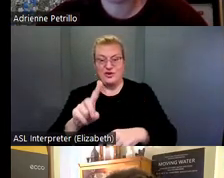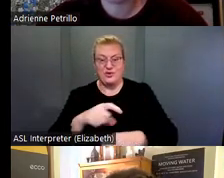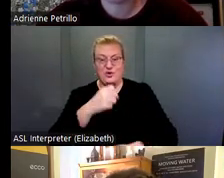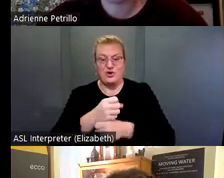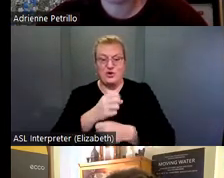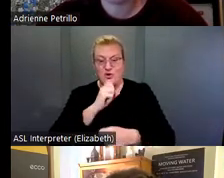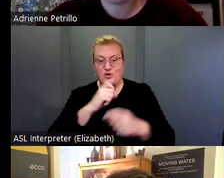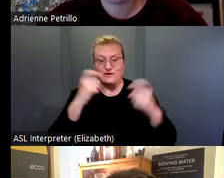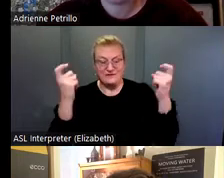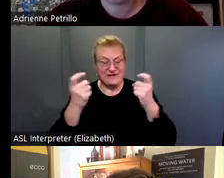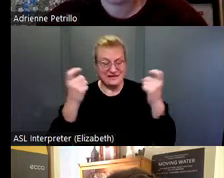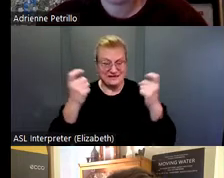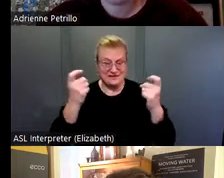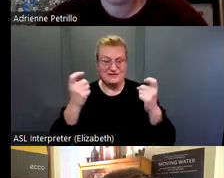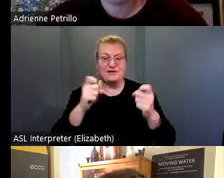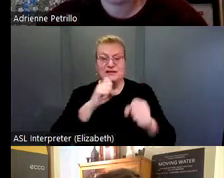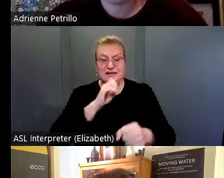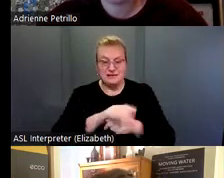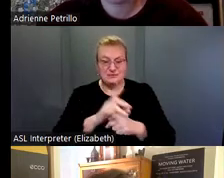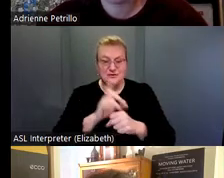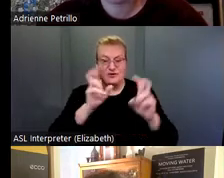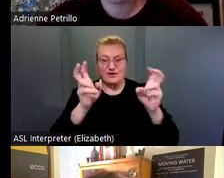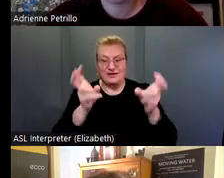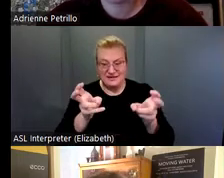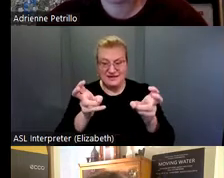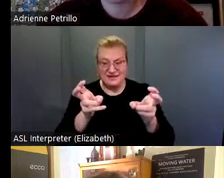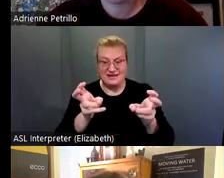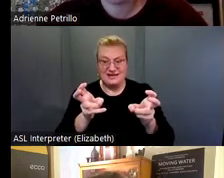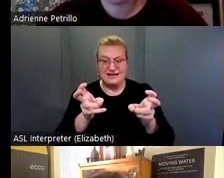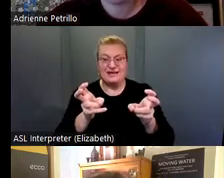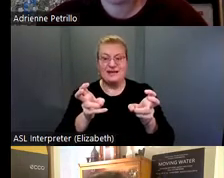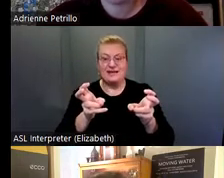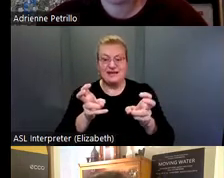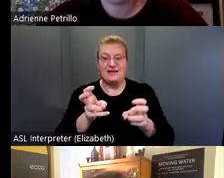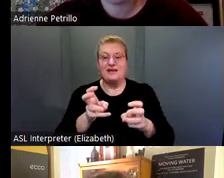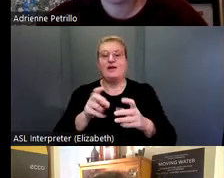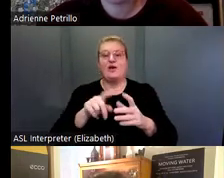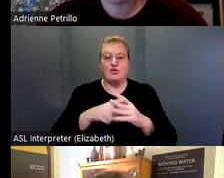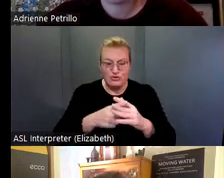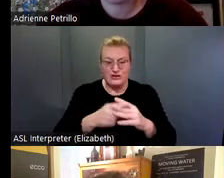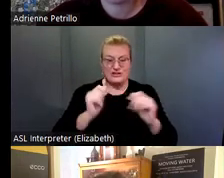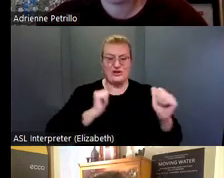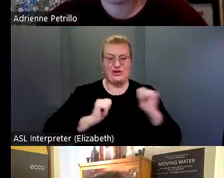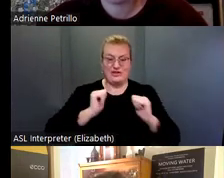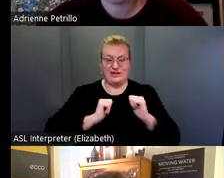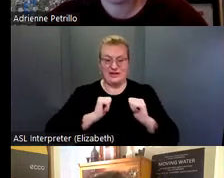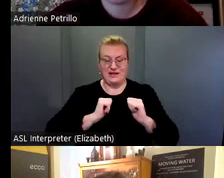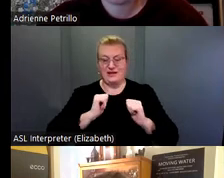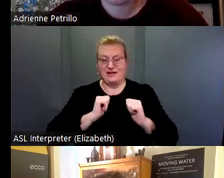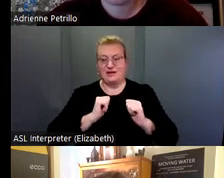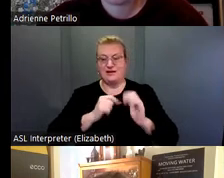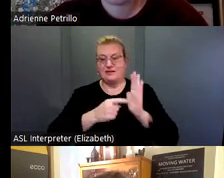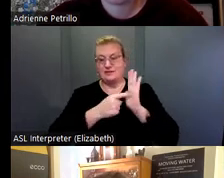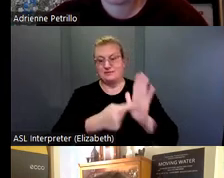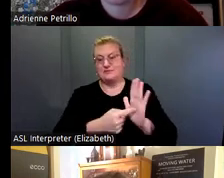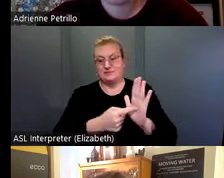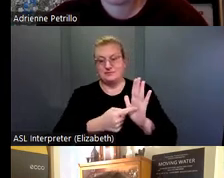devoted to themed seasons of original devise theater, usually presented on either the Amherst or the Hampshire College campus,